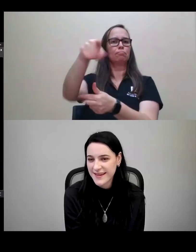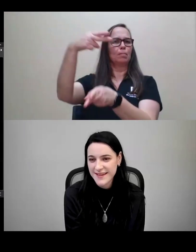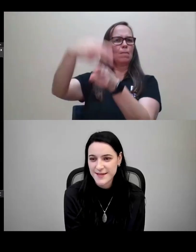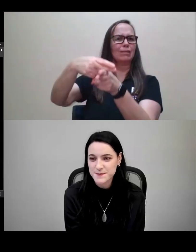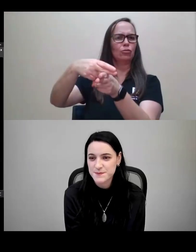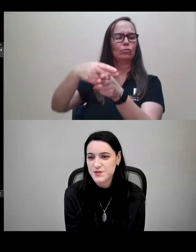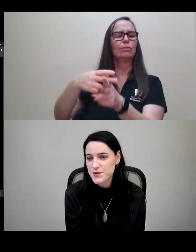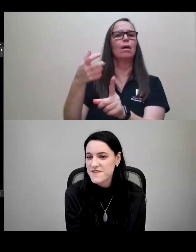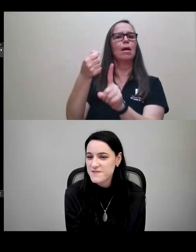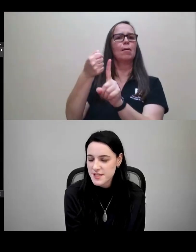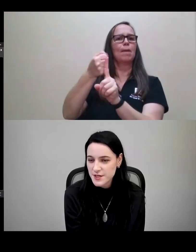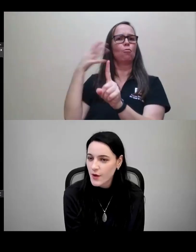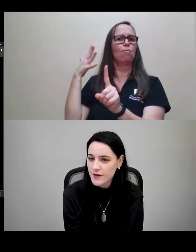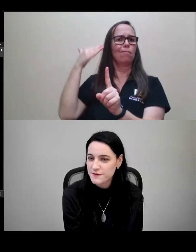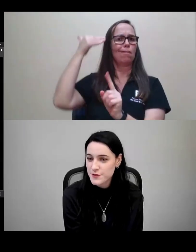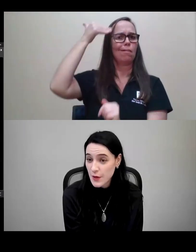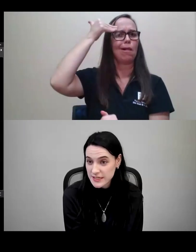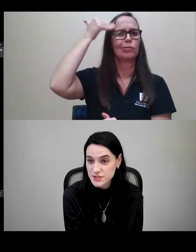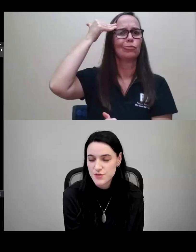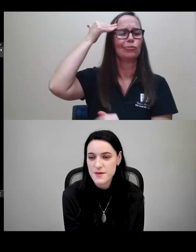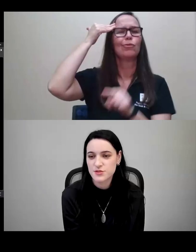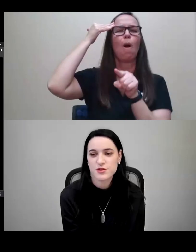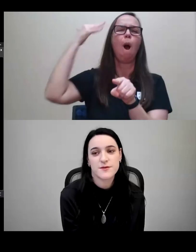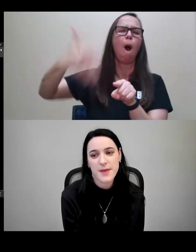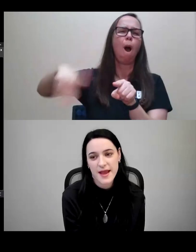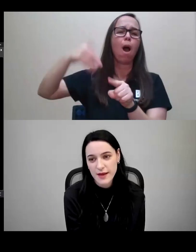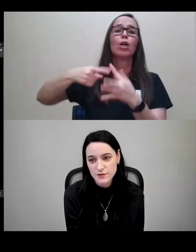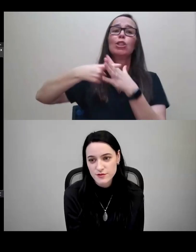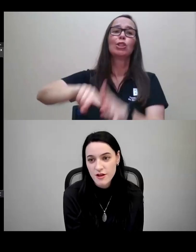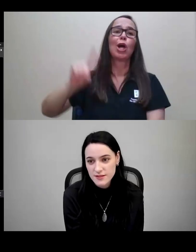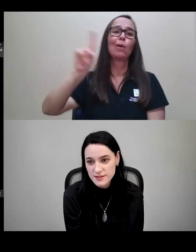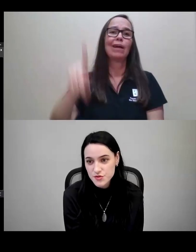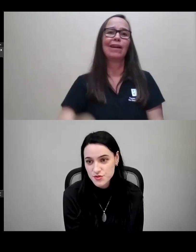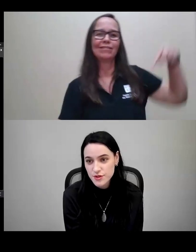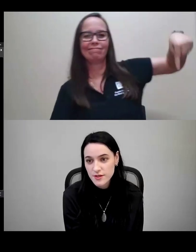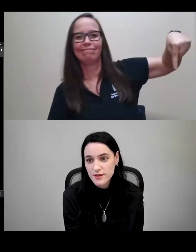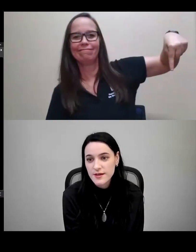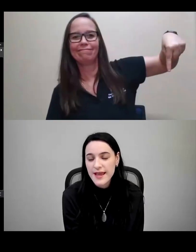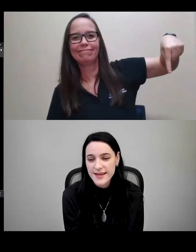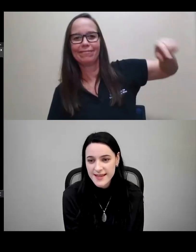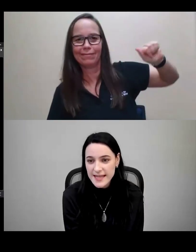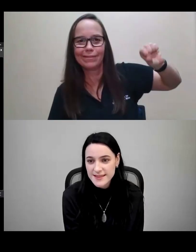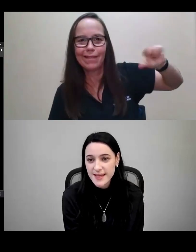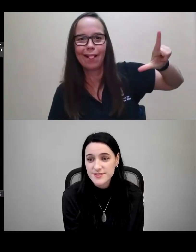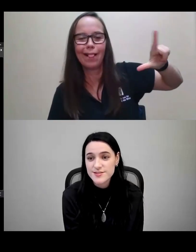Okay, so in that video, if you notice, she mentioned background knowledge and again